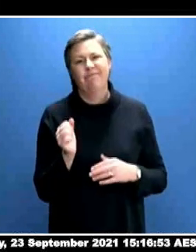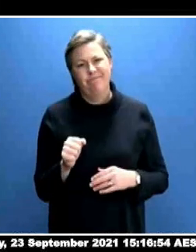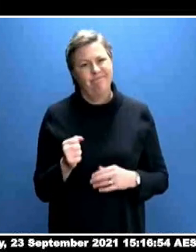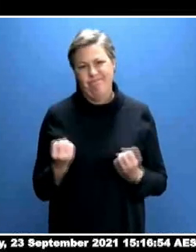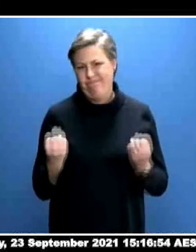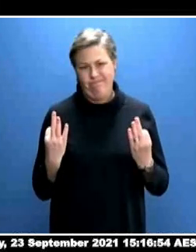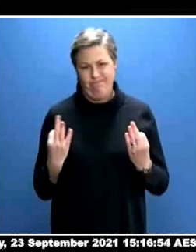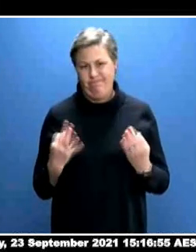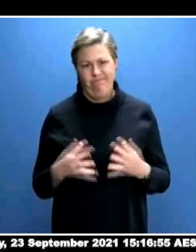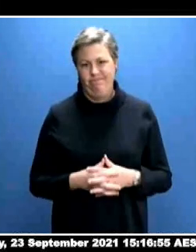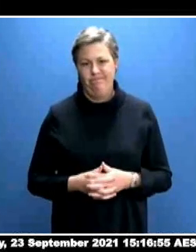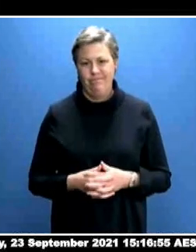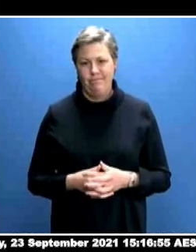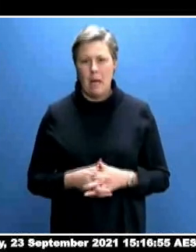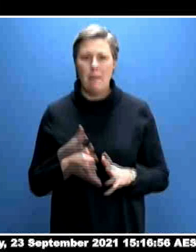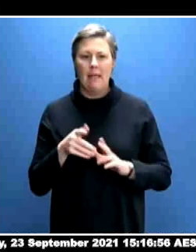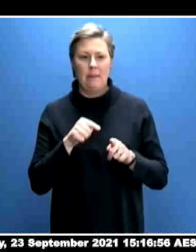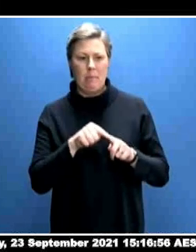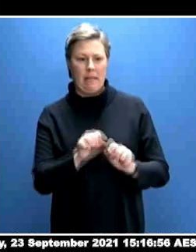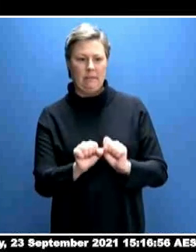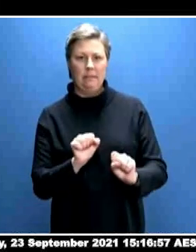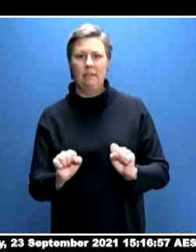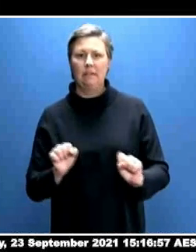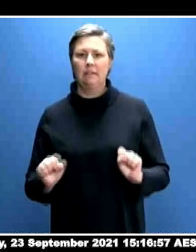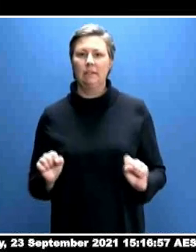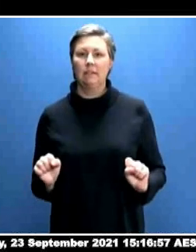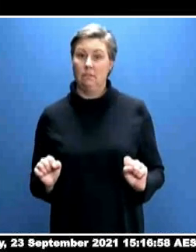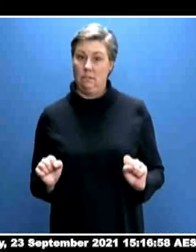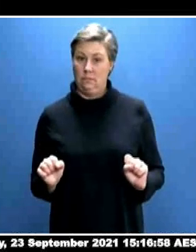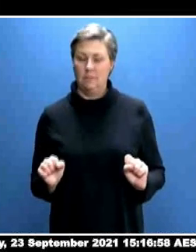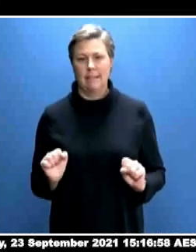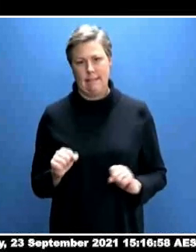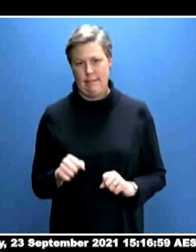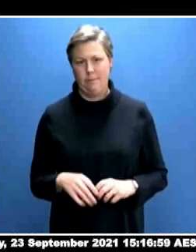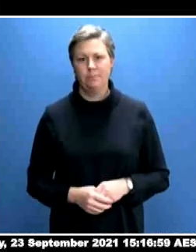And it would be a case-by-case basis, I take it? Yes.